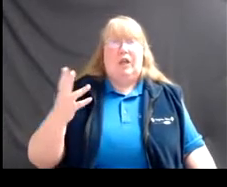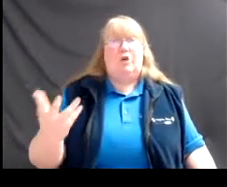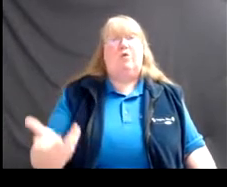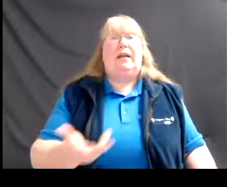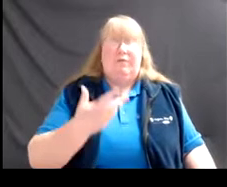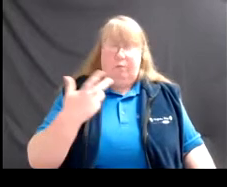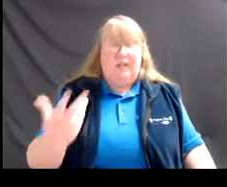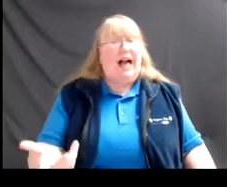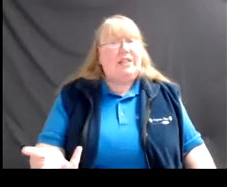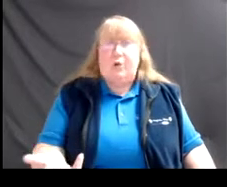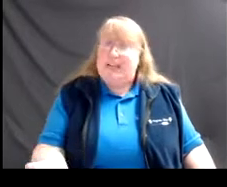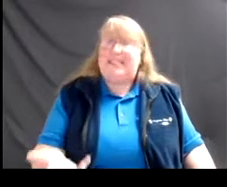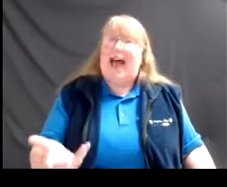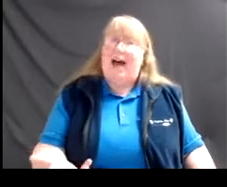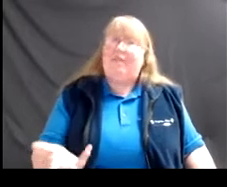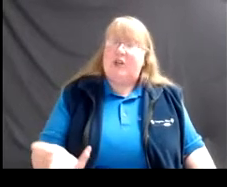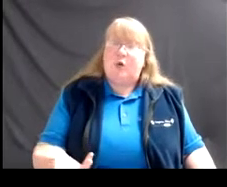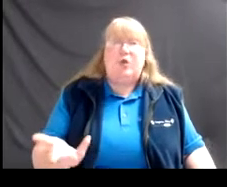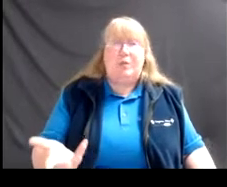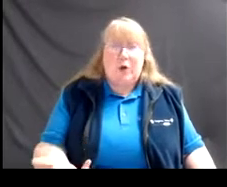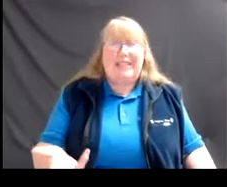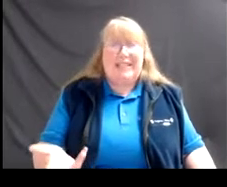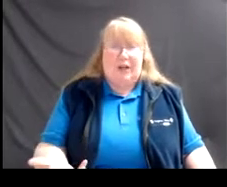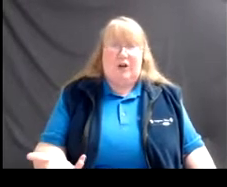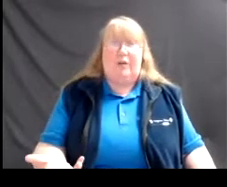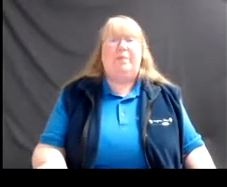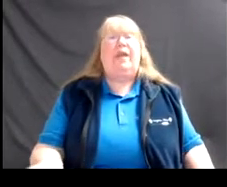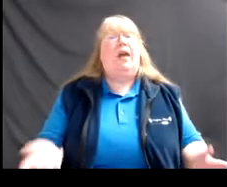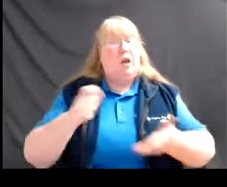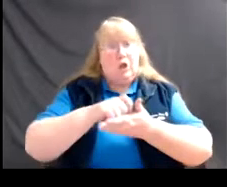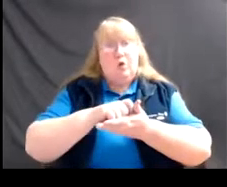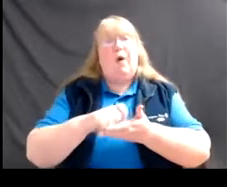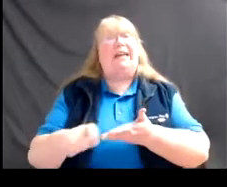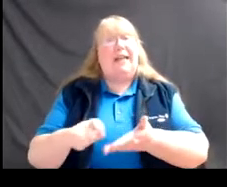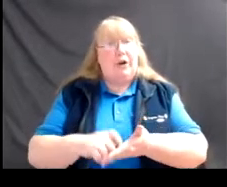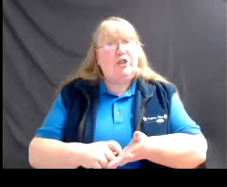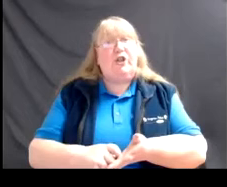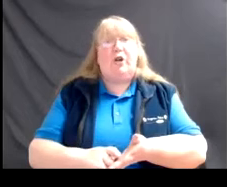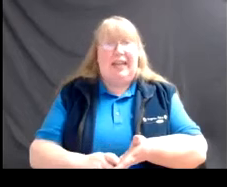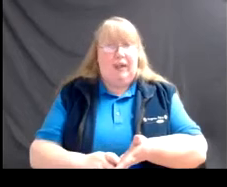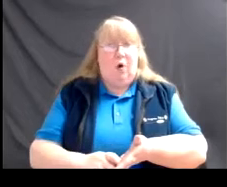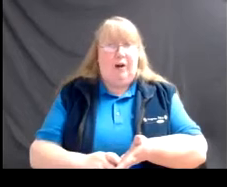you realize you need to have a visual smoke detector, you write a letter to your landlord,